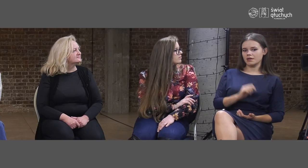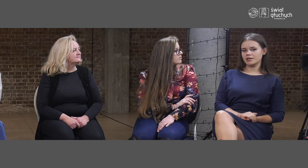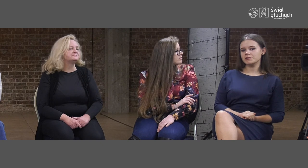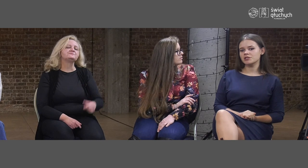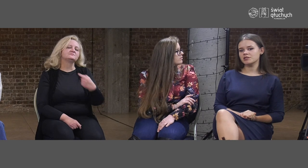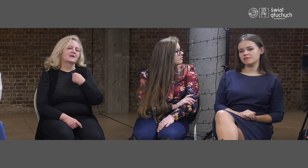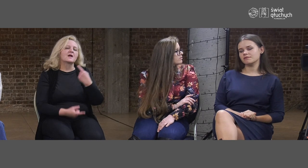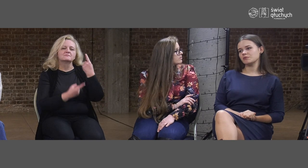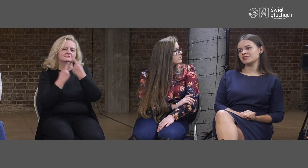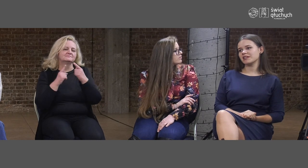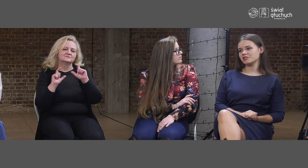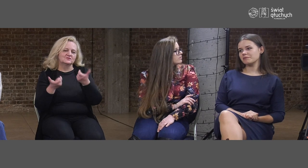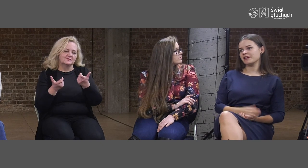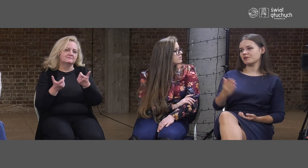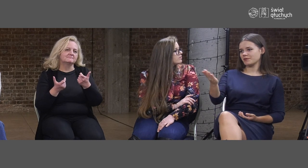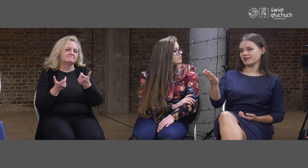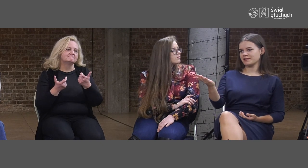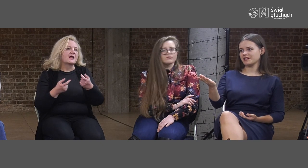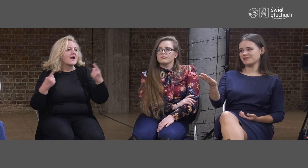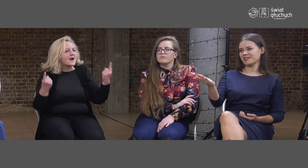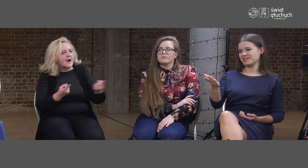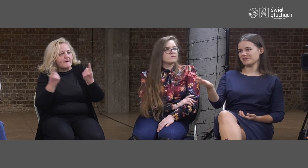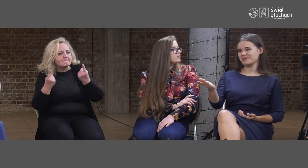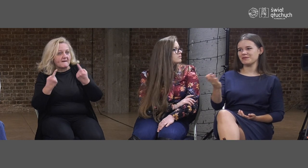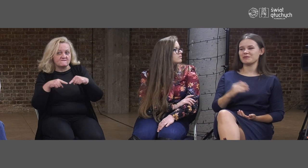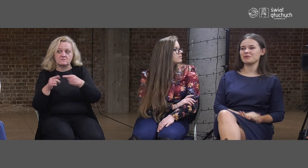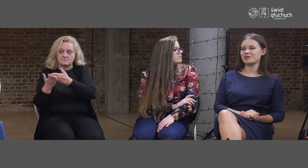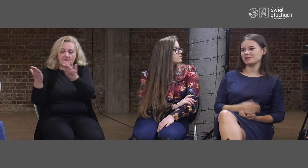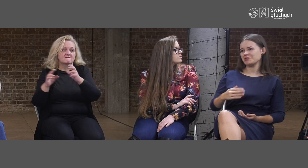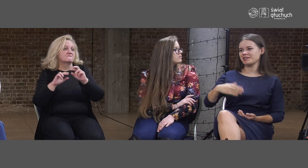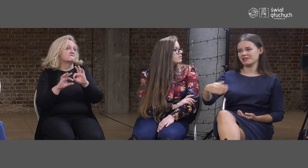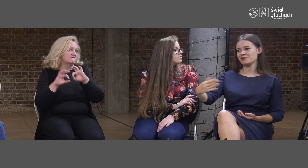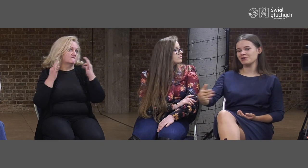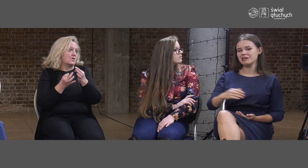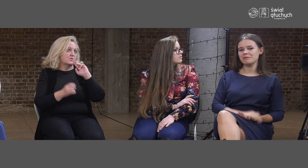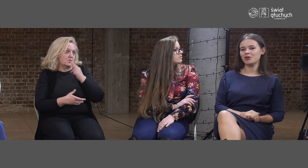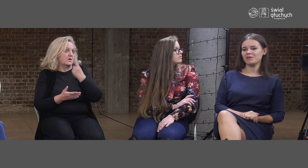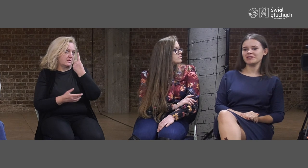[Karolina]: I think that through some campaigns, that you are implementing as the Deaf Forum - that will be one milestone.